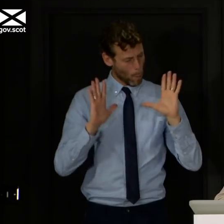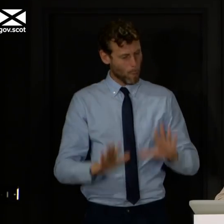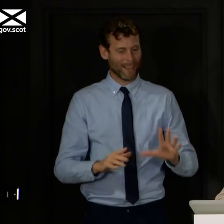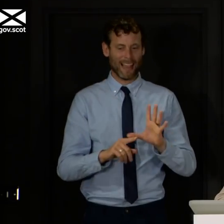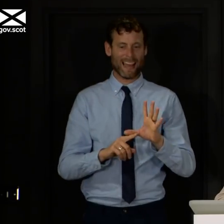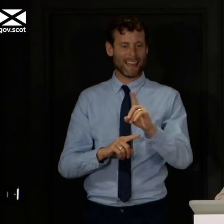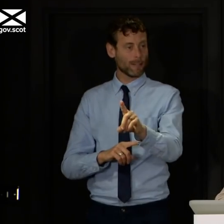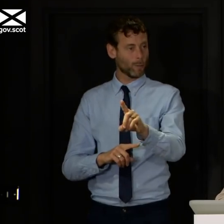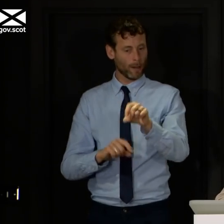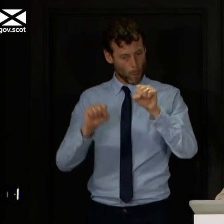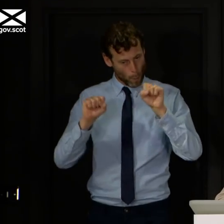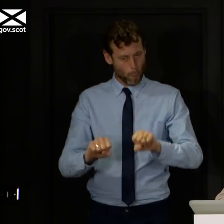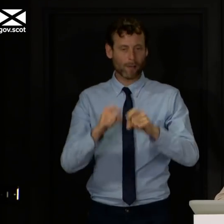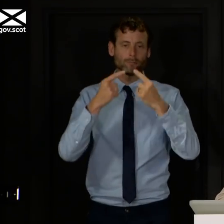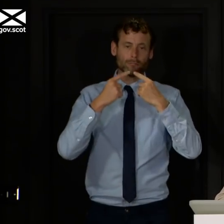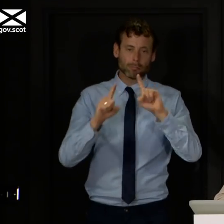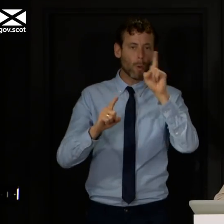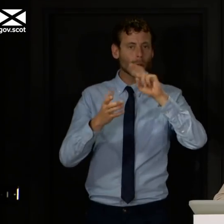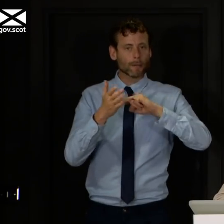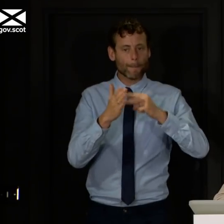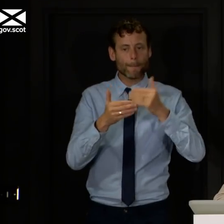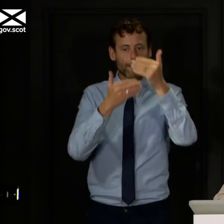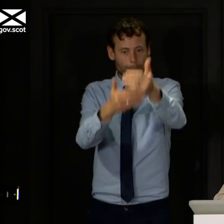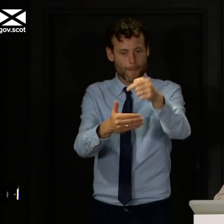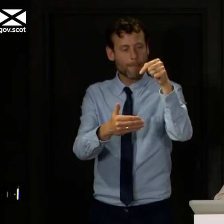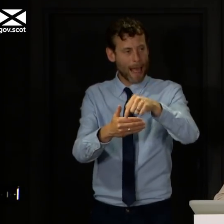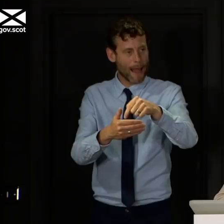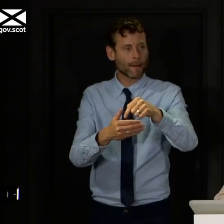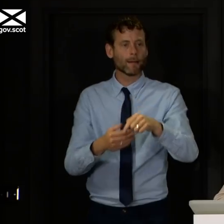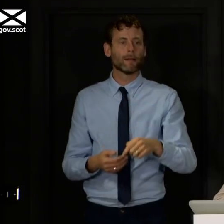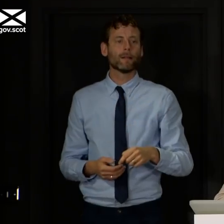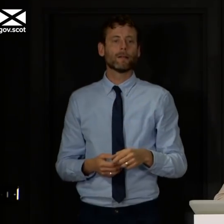we go into phase 2 and what going into phase 2 means. There will be some things we might